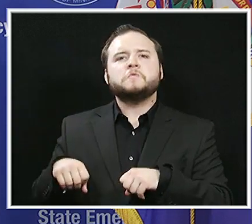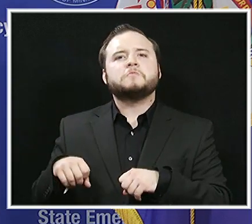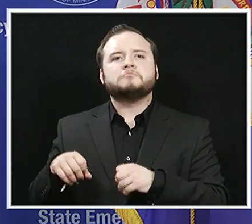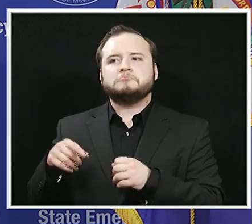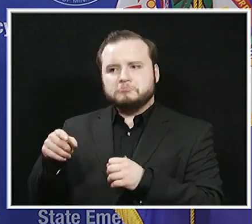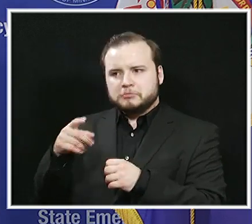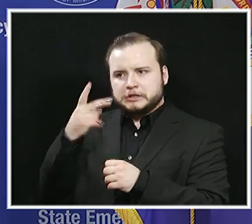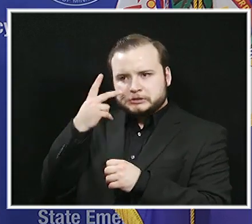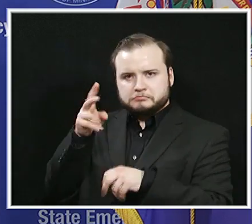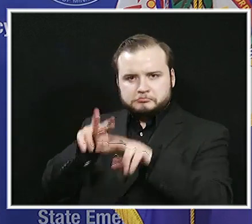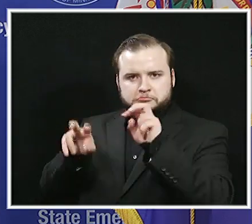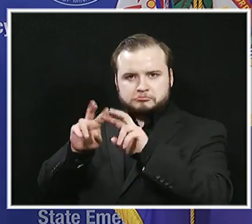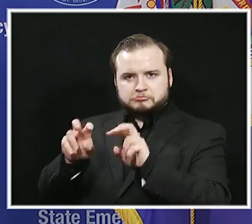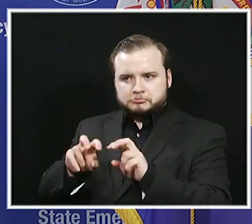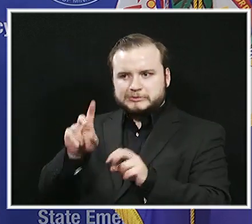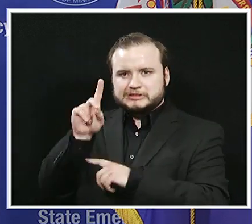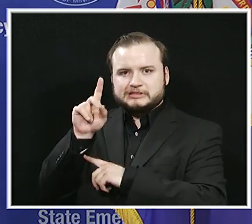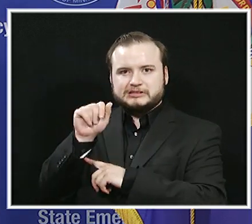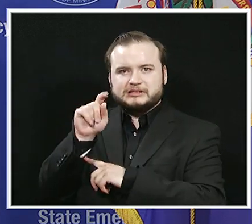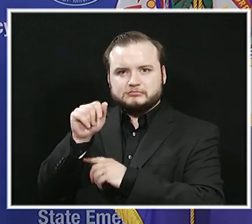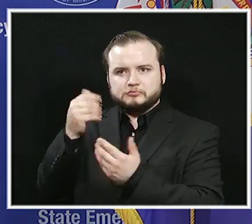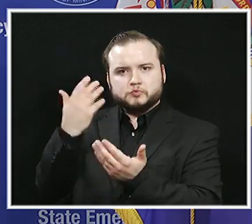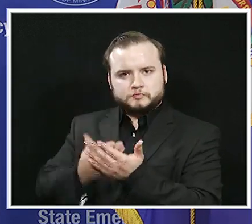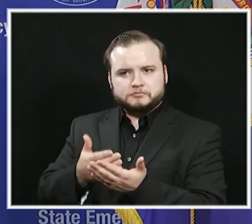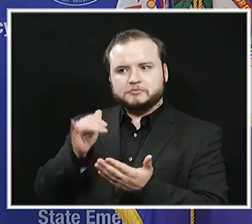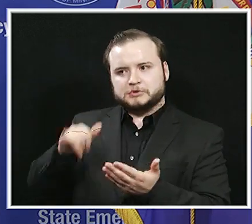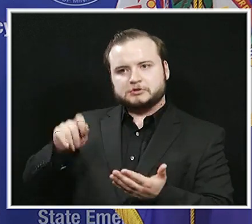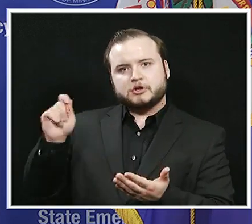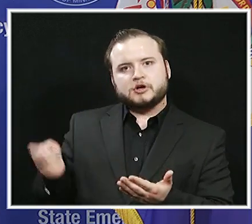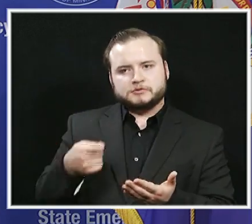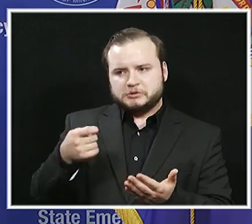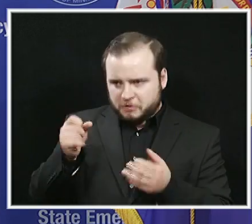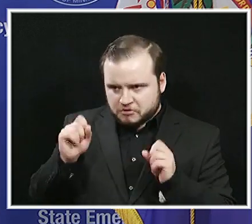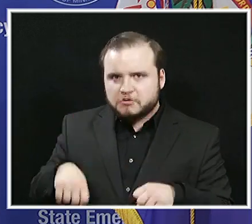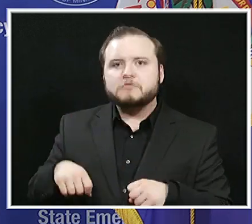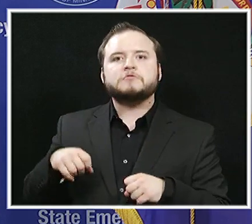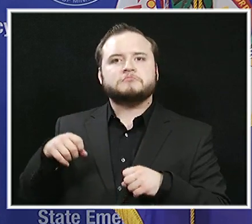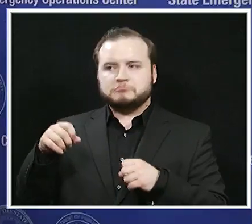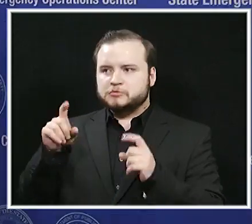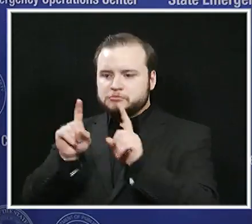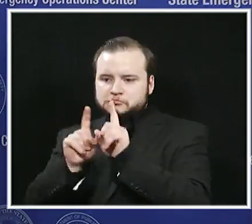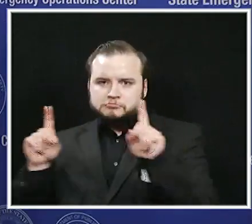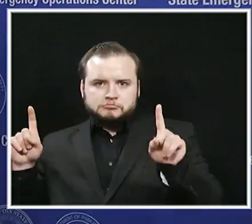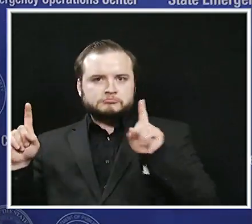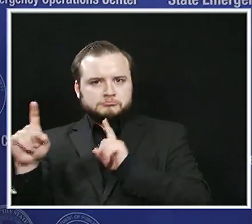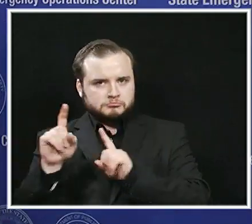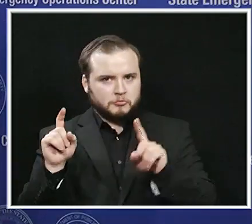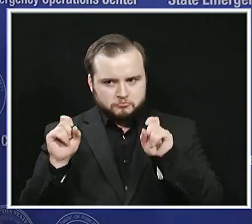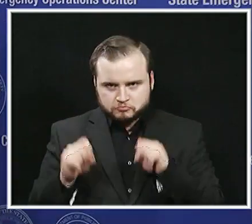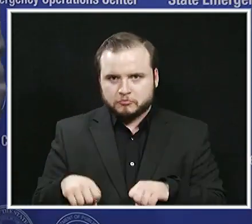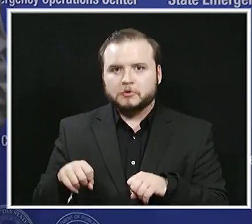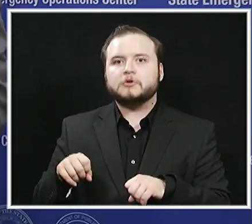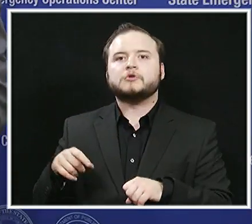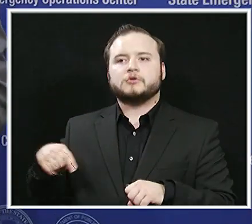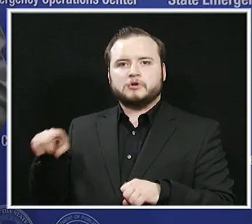one that was debated very heatedly around our administration, but it was our belief to follow the data and